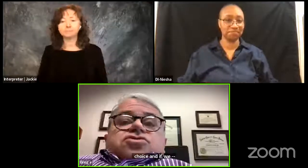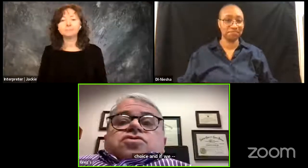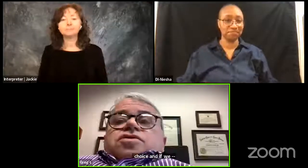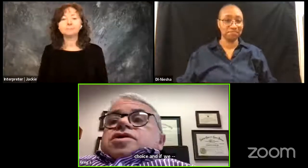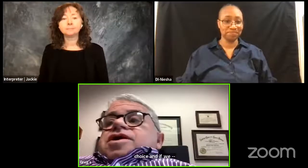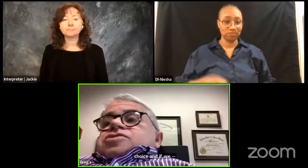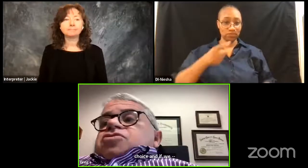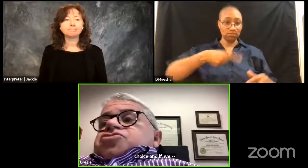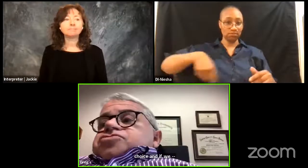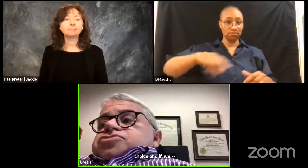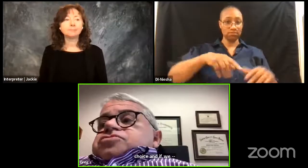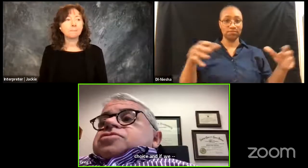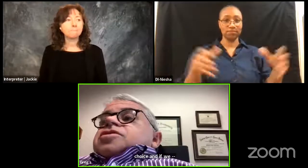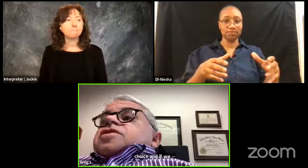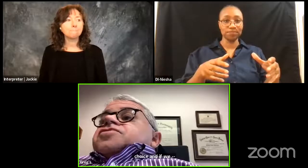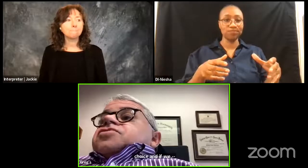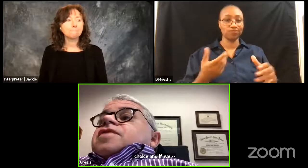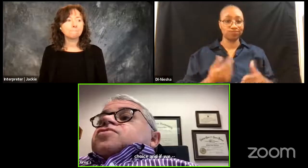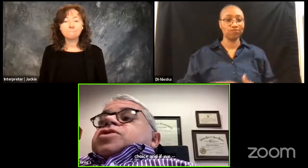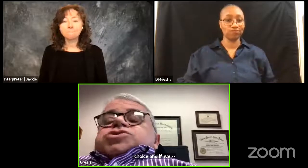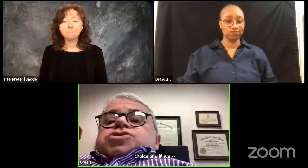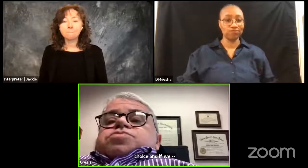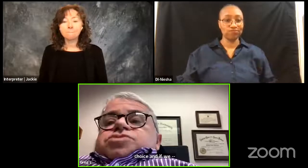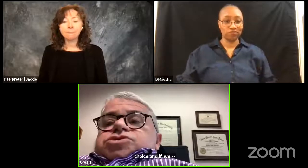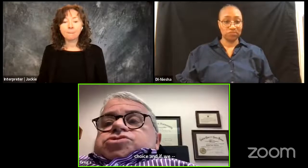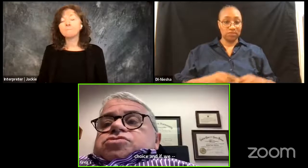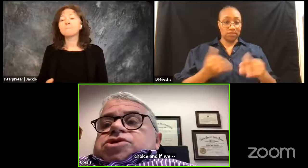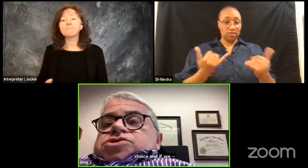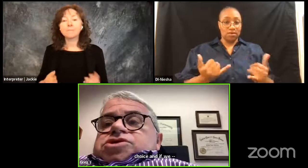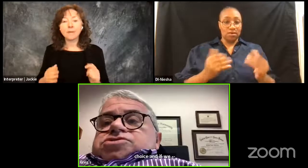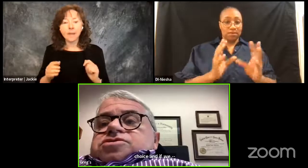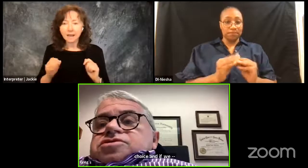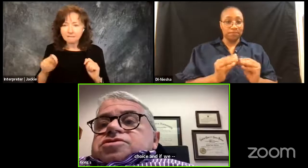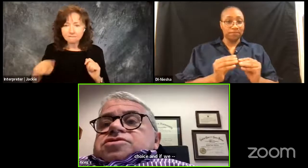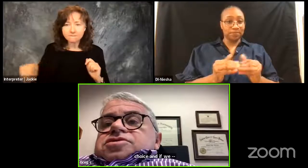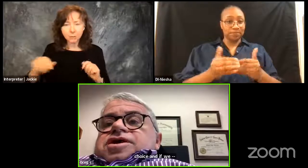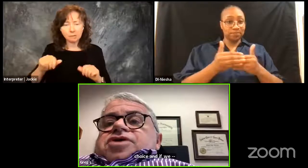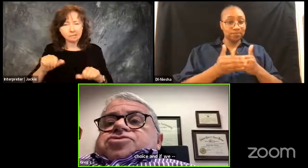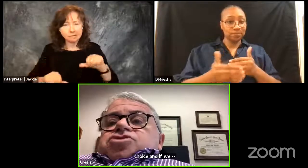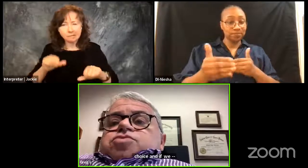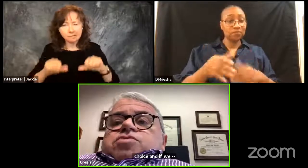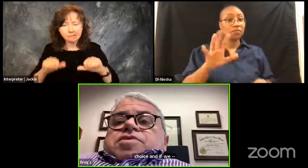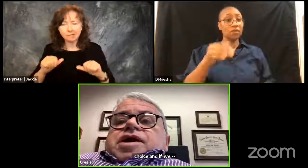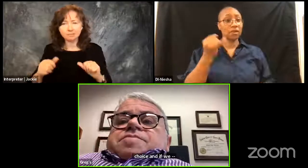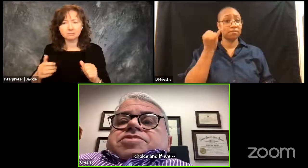So and also, too, if you have questions, please don't hesitate to ask us, we will be happy